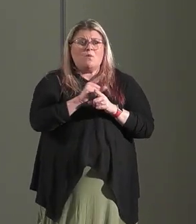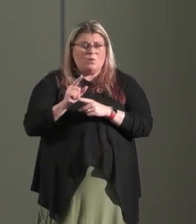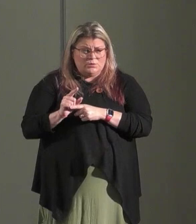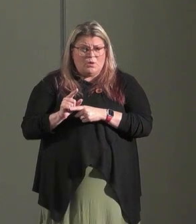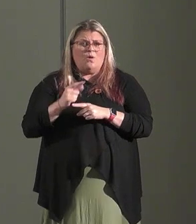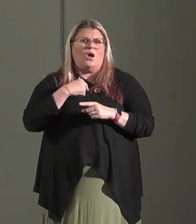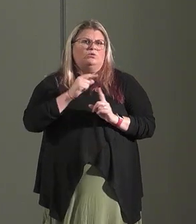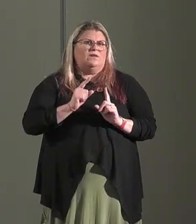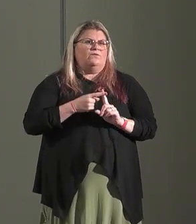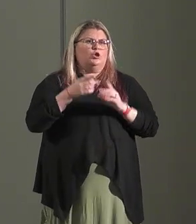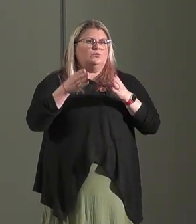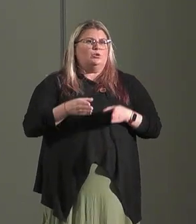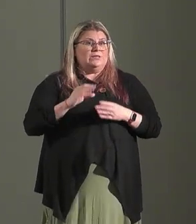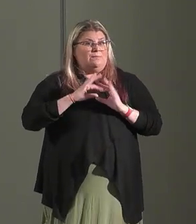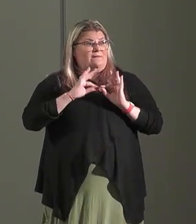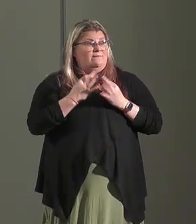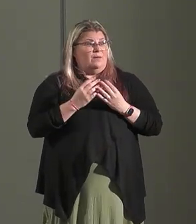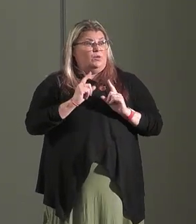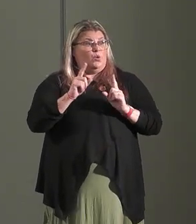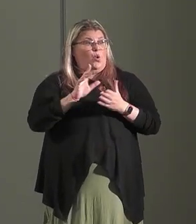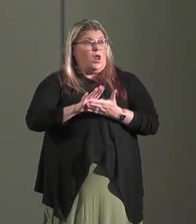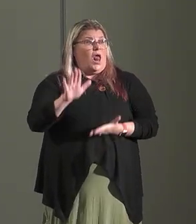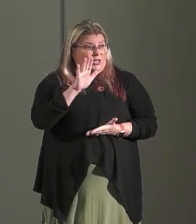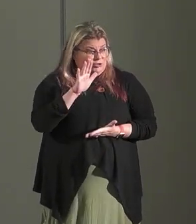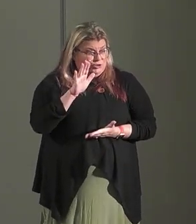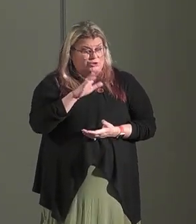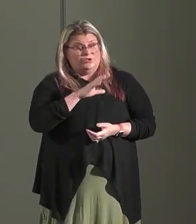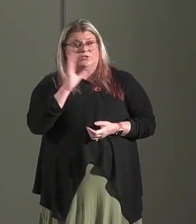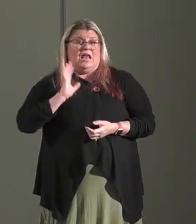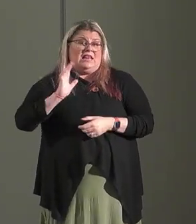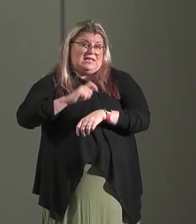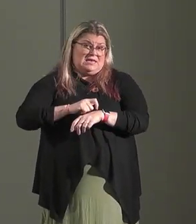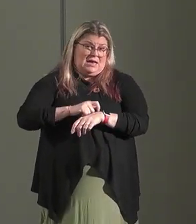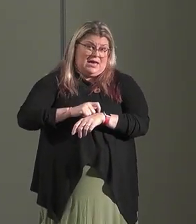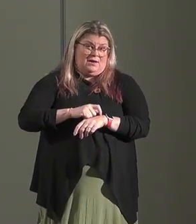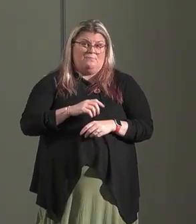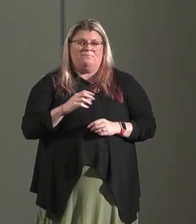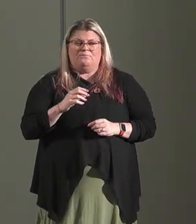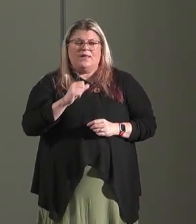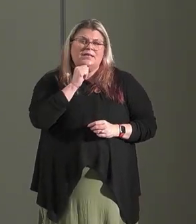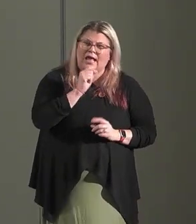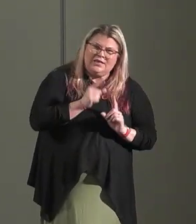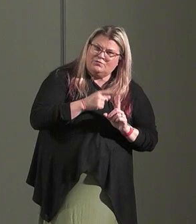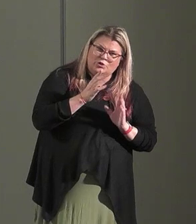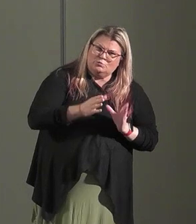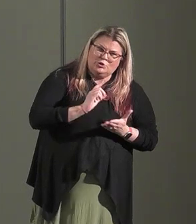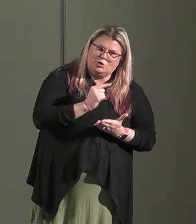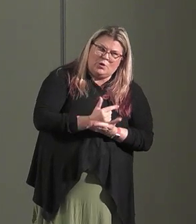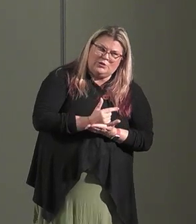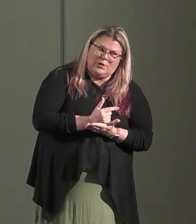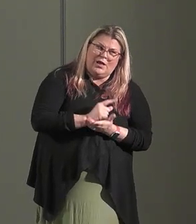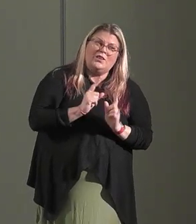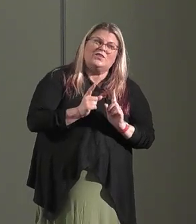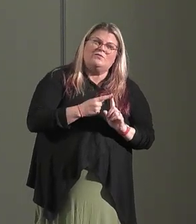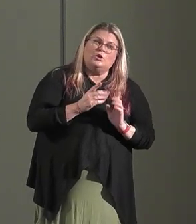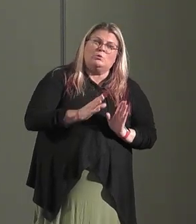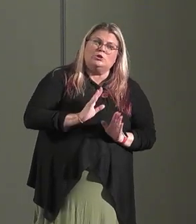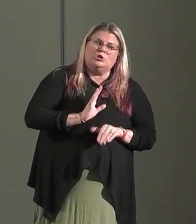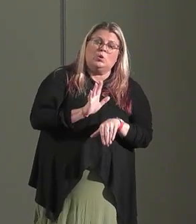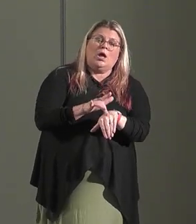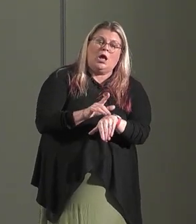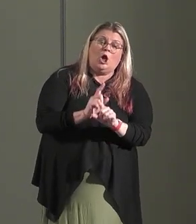the first person in my family to go to college at that time. Not to graduate the first to go.